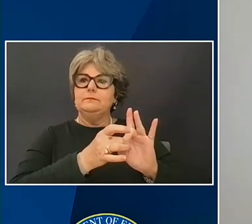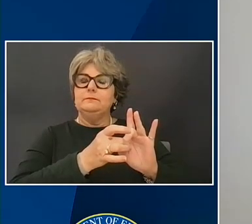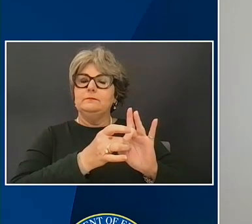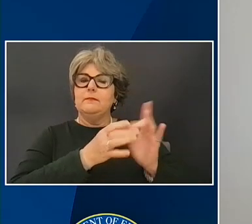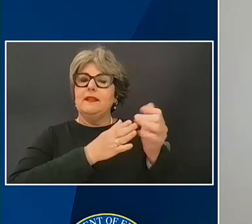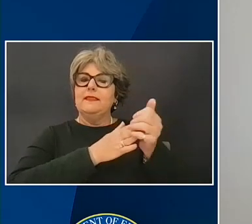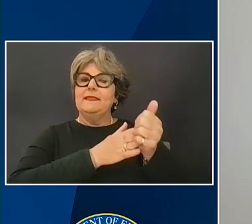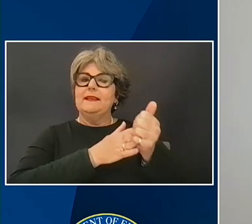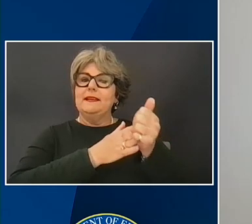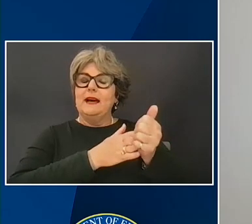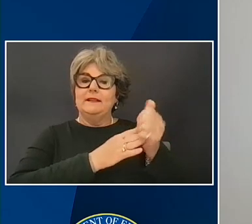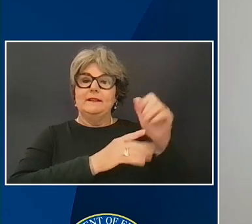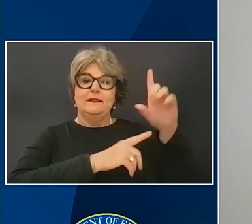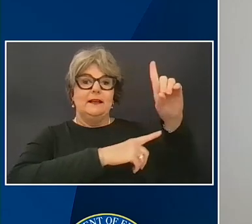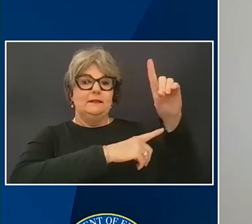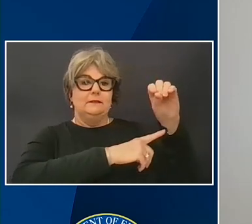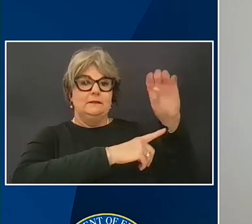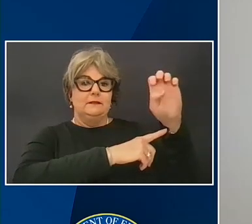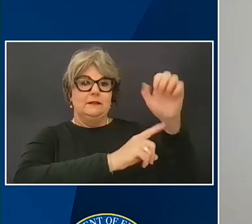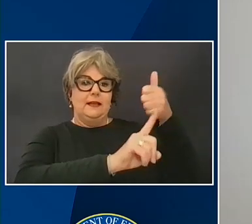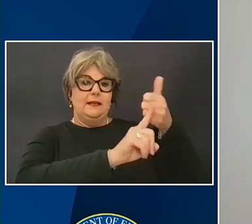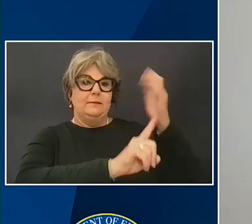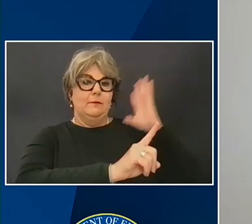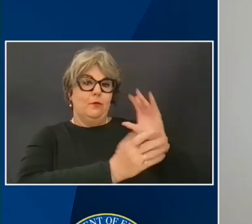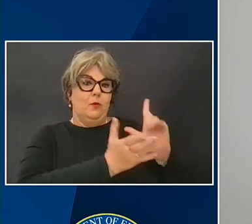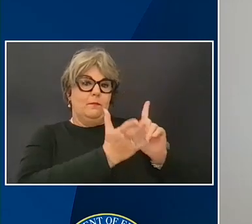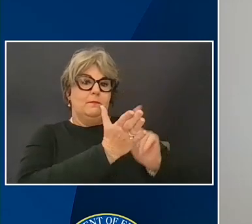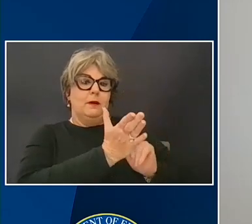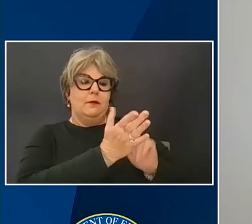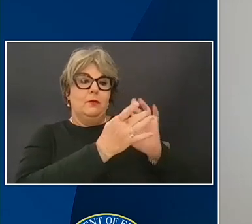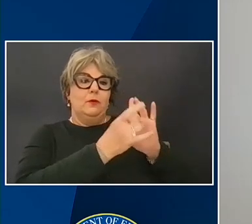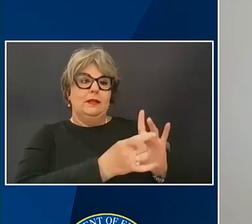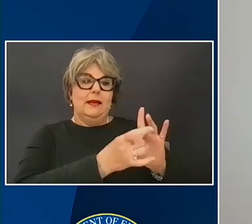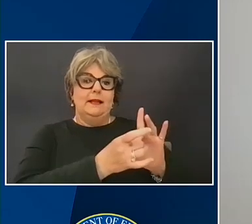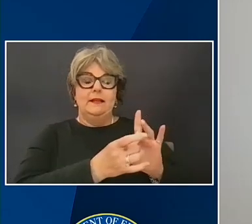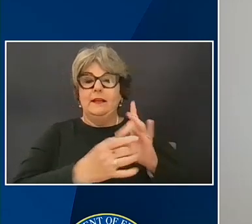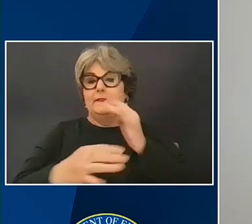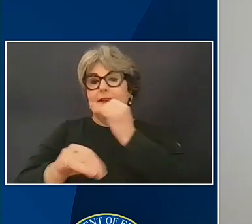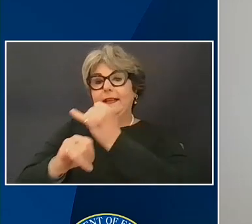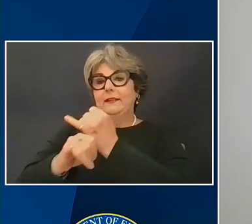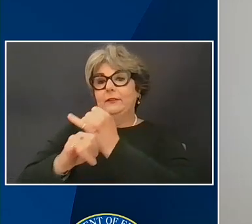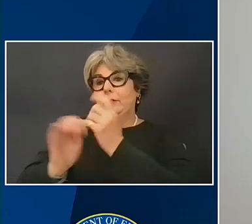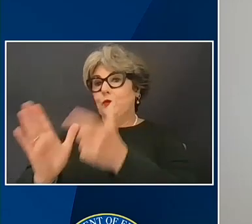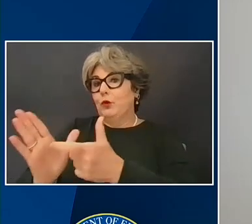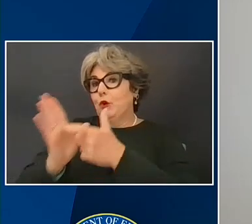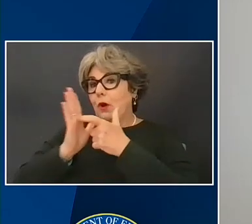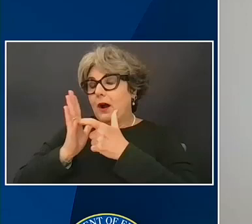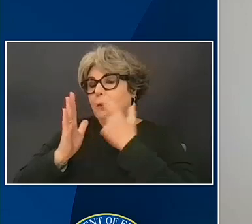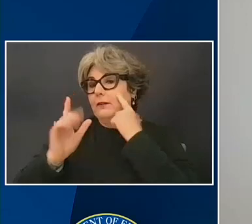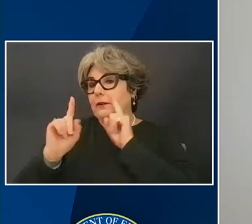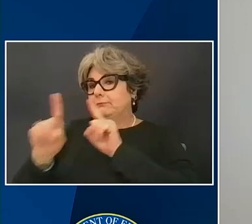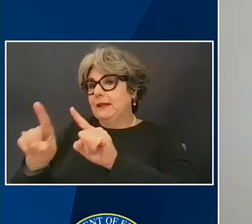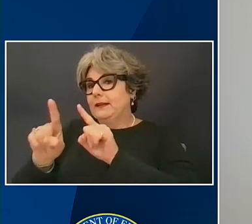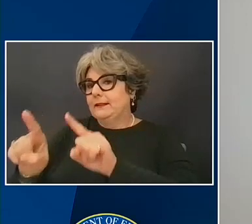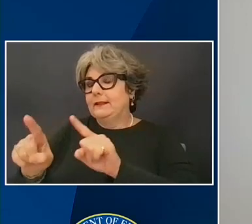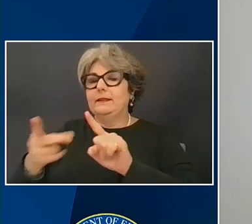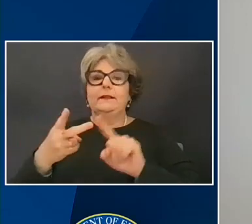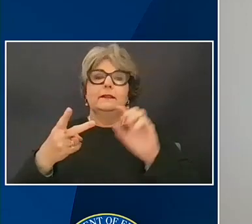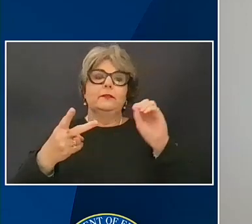Department has previously published on whether an institution is required to take attendance for distance education